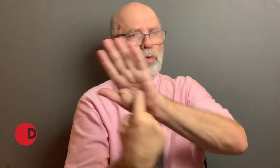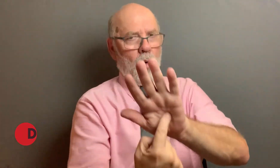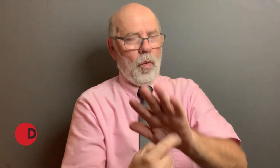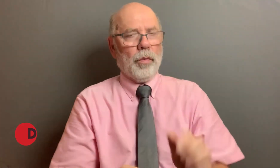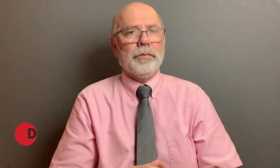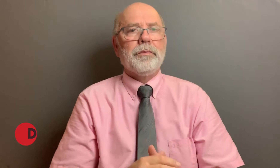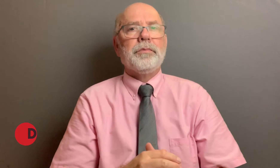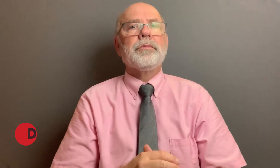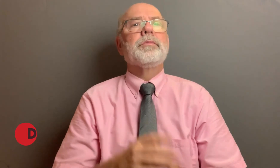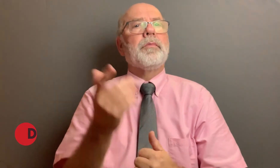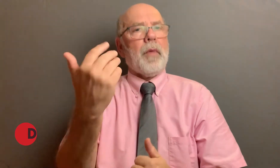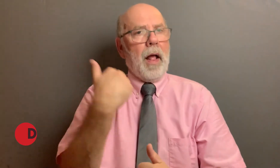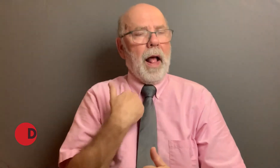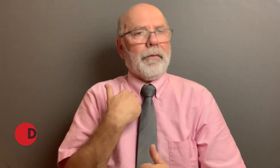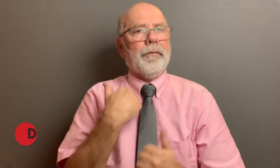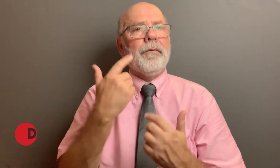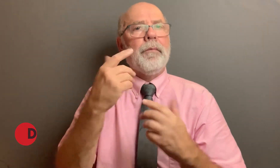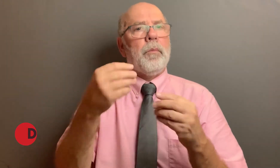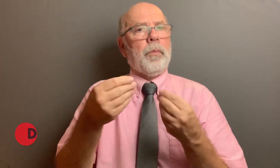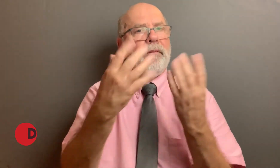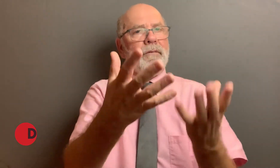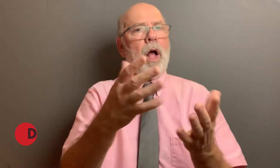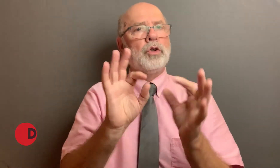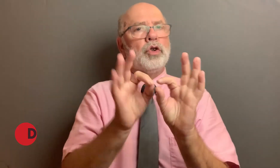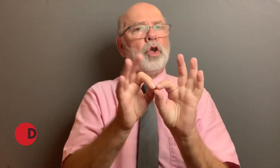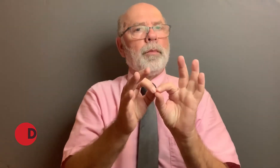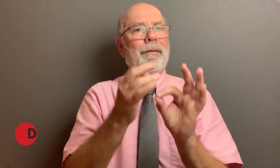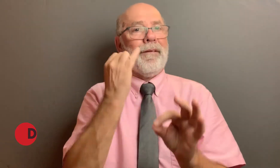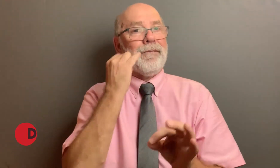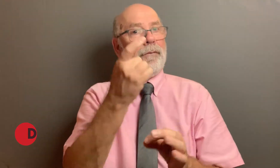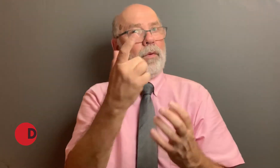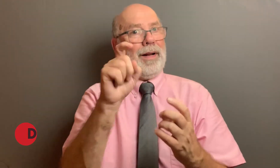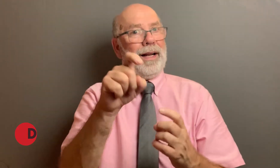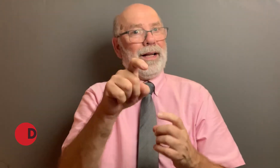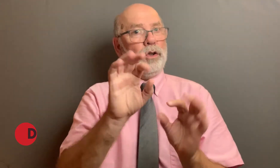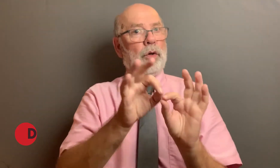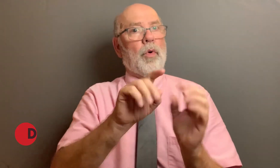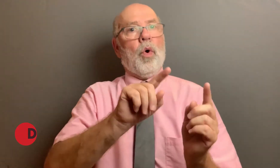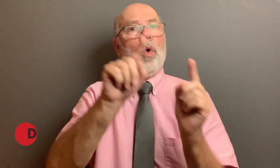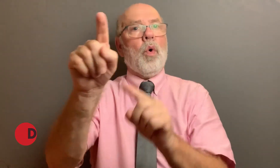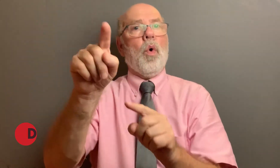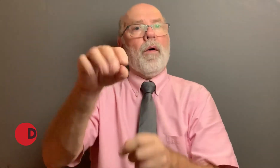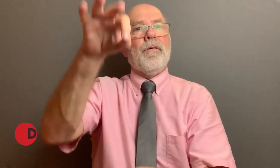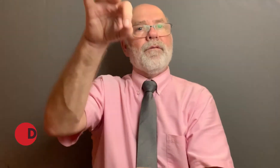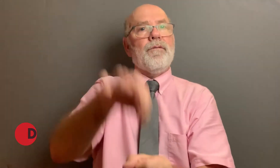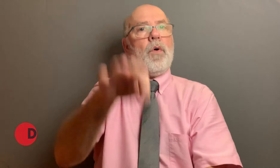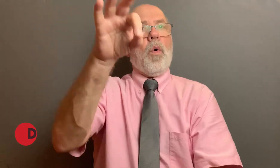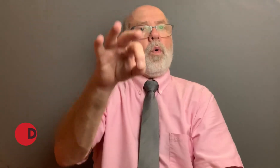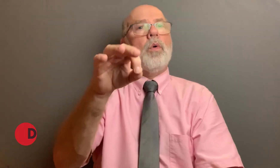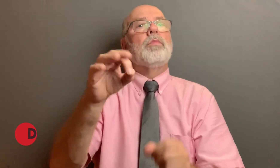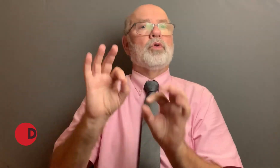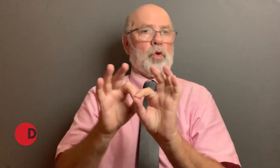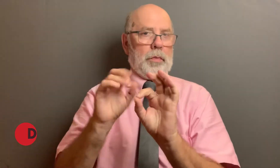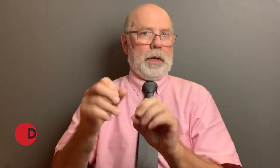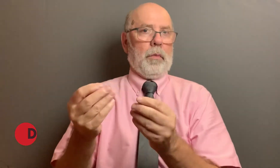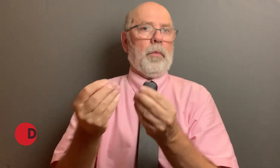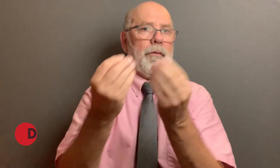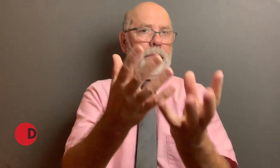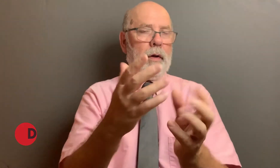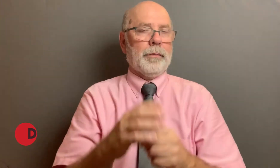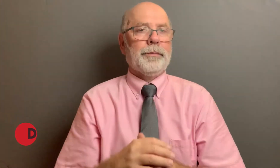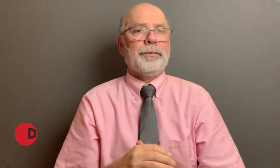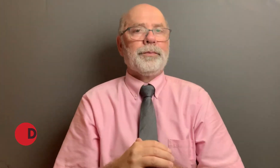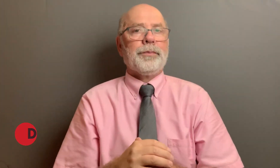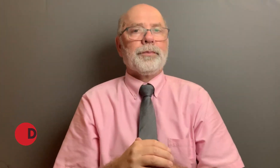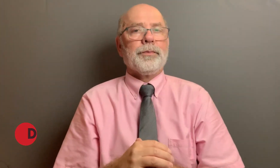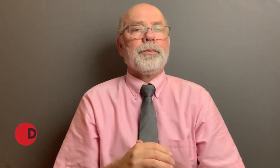They also provide interpreters if you need one when you go to vote.